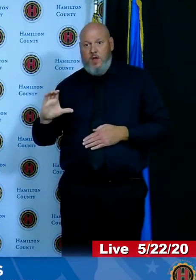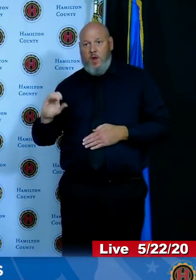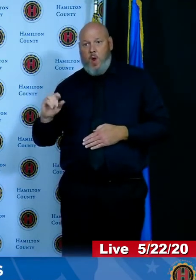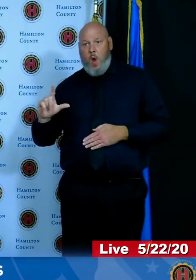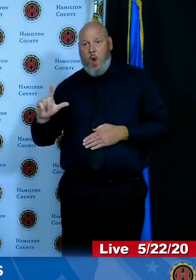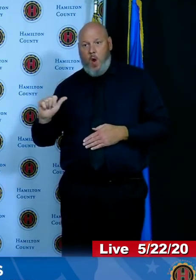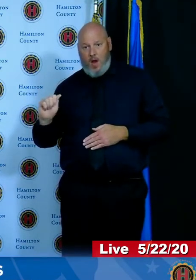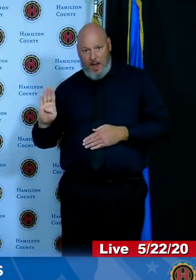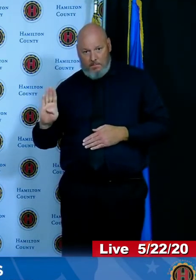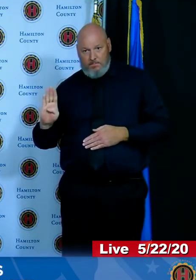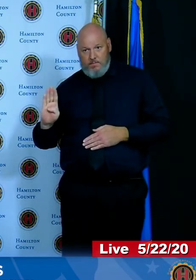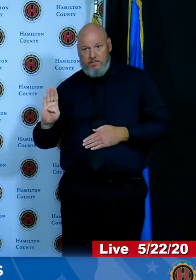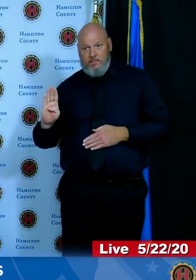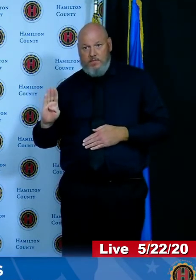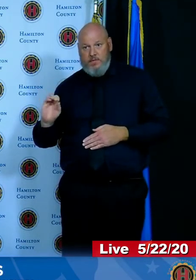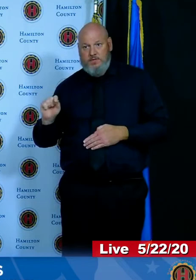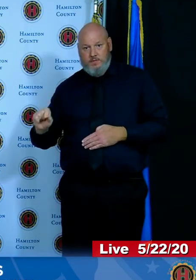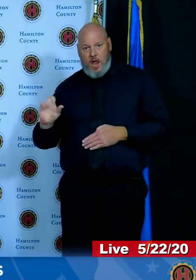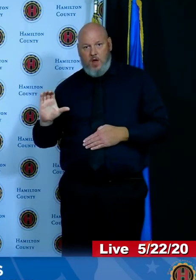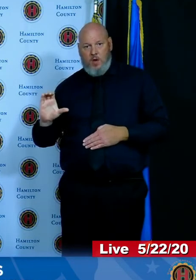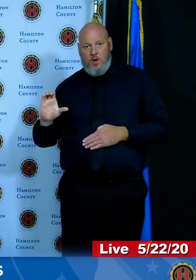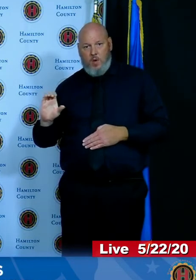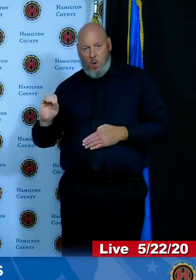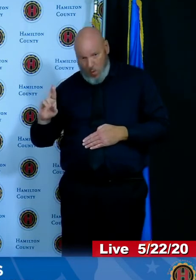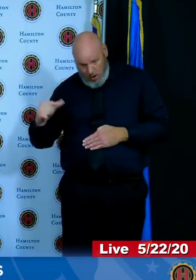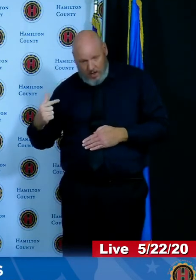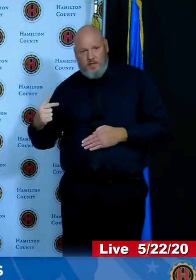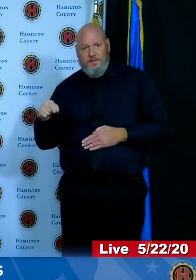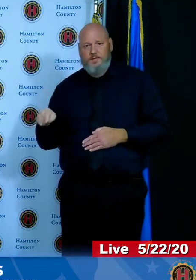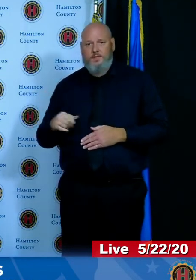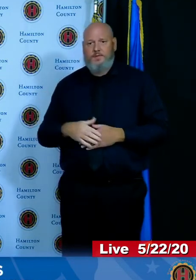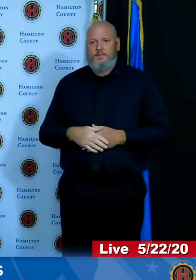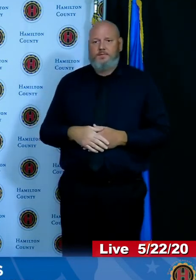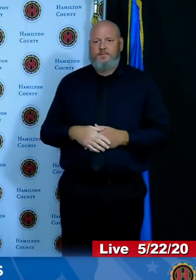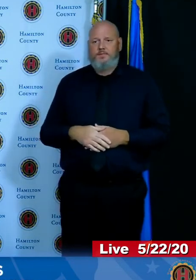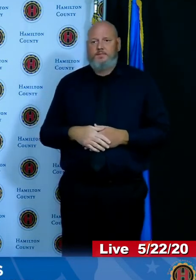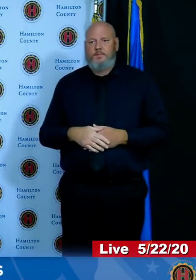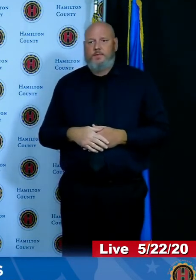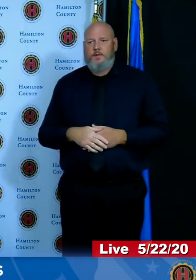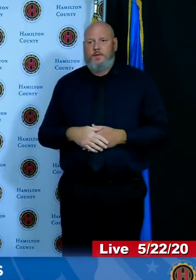hospitals are allowing a patient to have a support person that not only supports